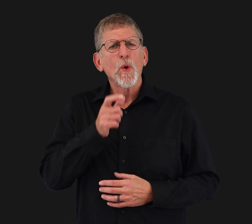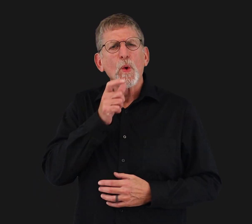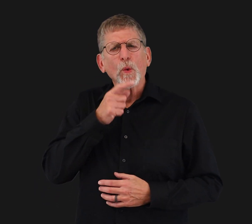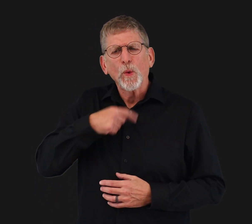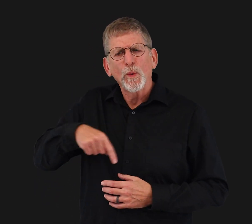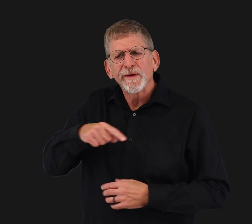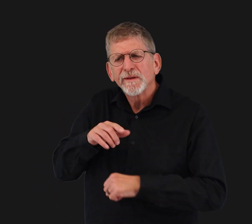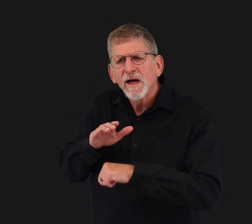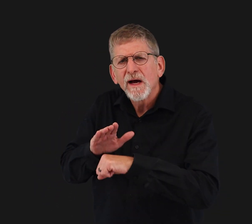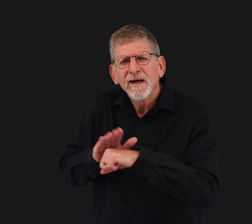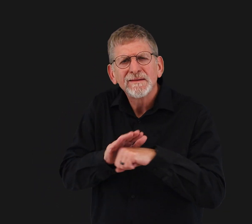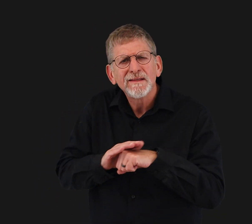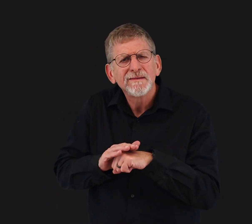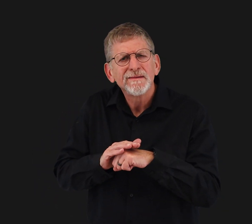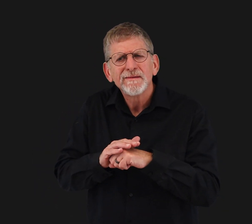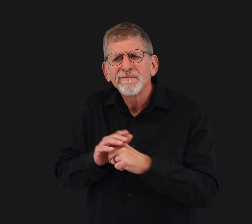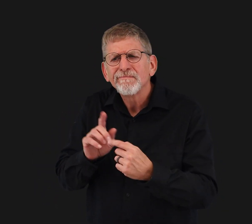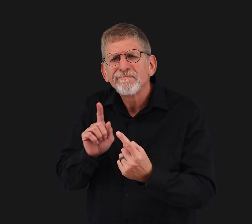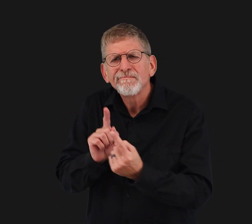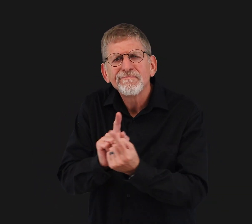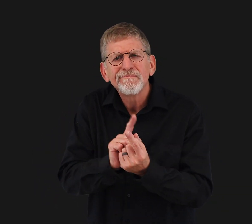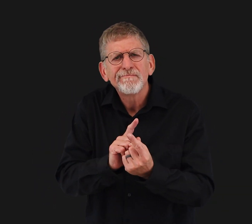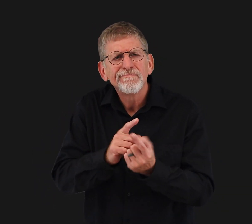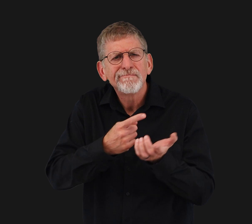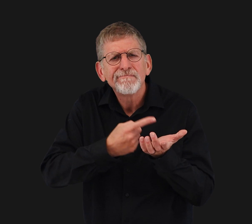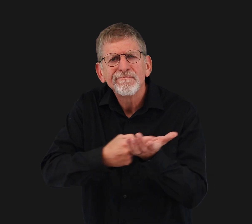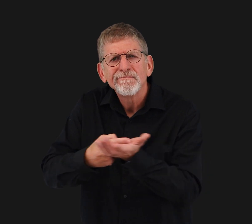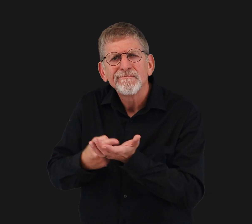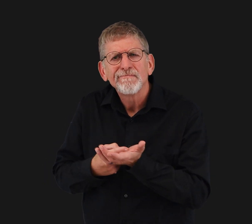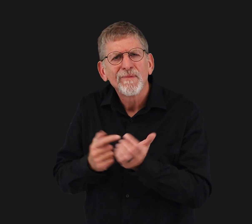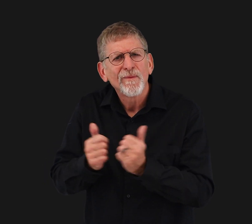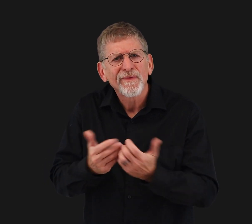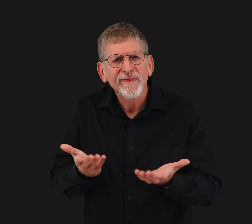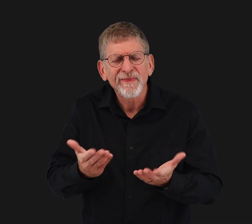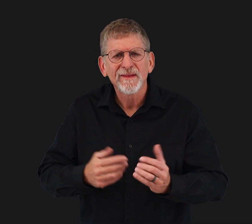Who we consulted